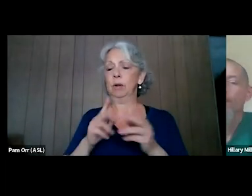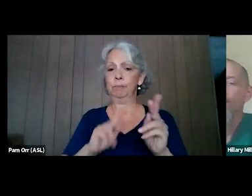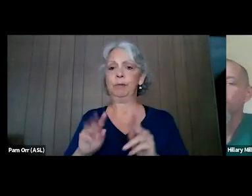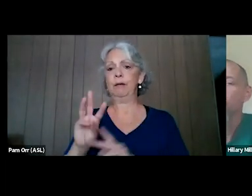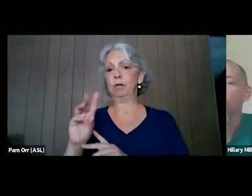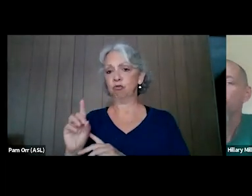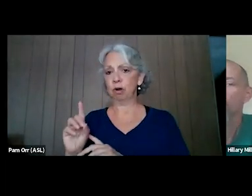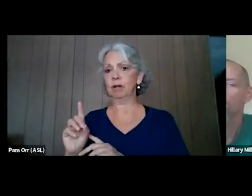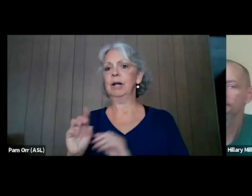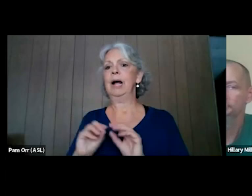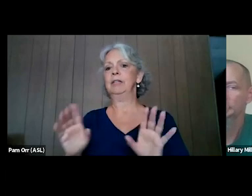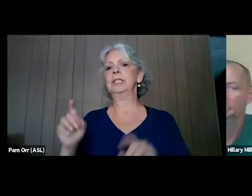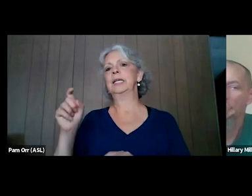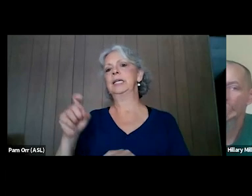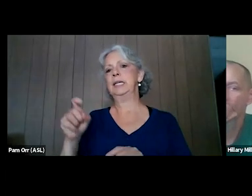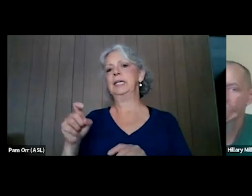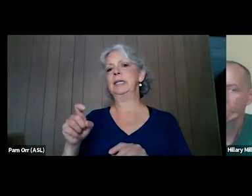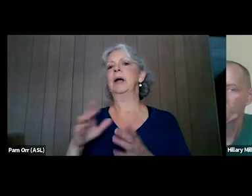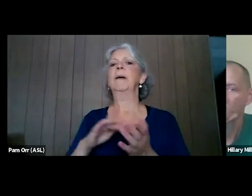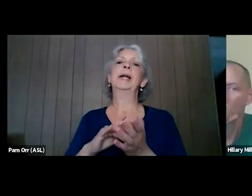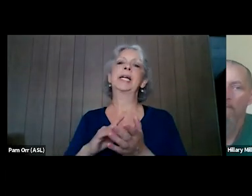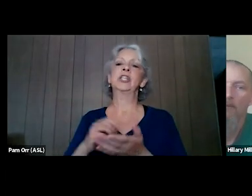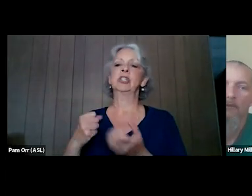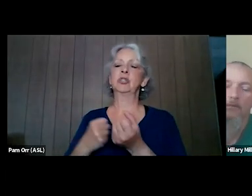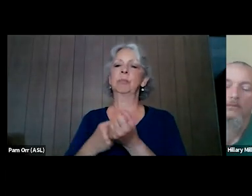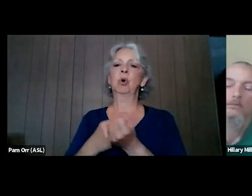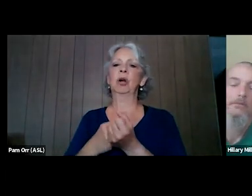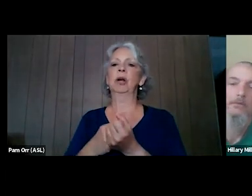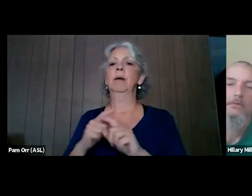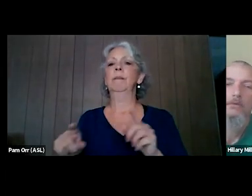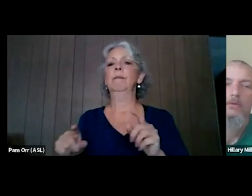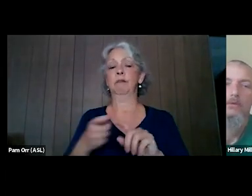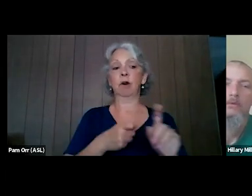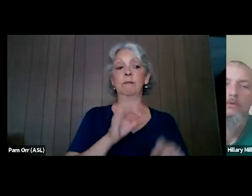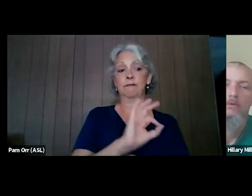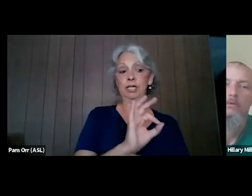you know, obviously they need some, you know, withdrawal medication support, when they're from fentanyl, but when they're withdrawing from xylazine,